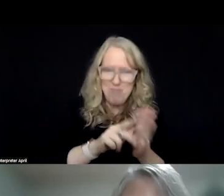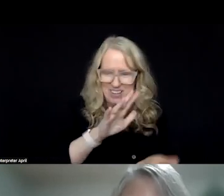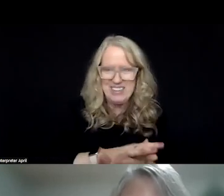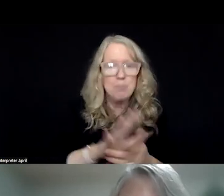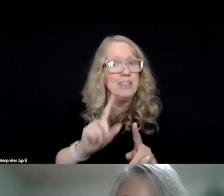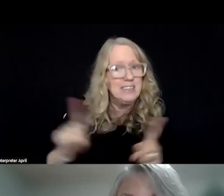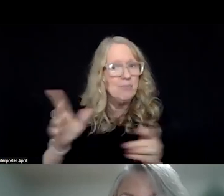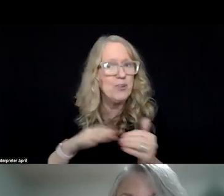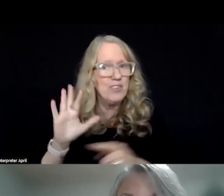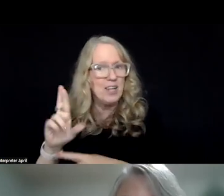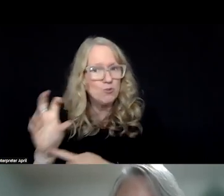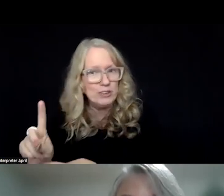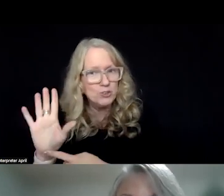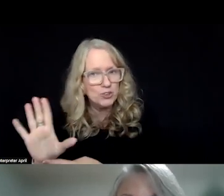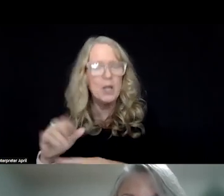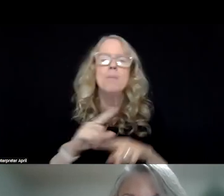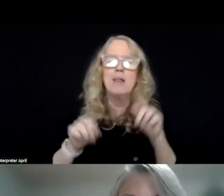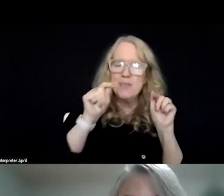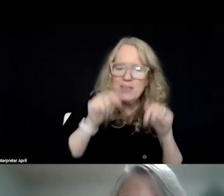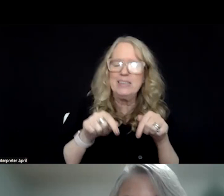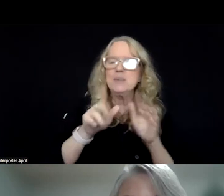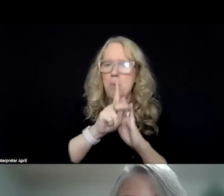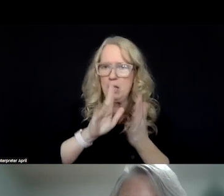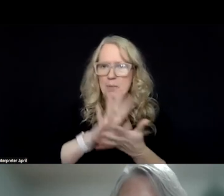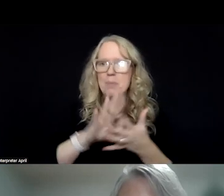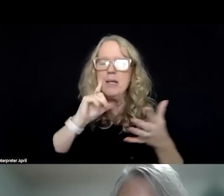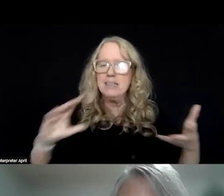ONE RICHARD SPOKE OF, AND IT IS A COLLABORATION WITH SAMHSA.